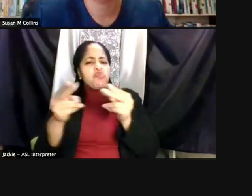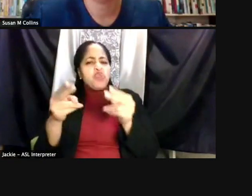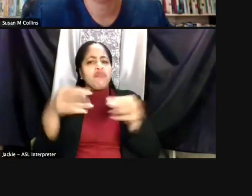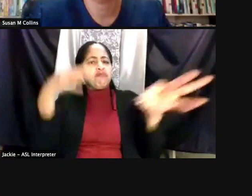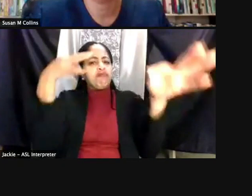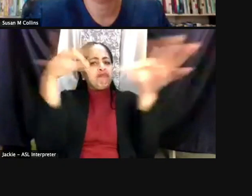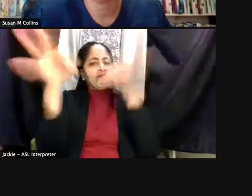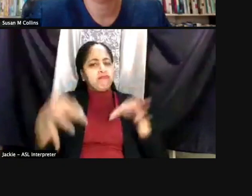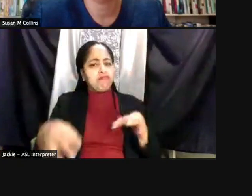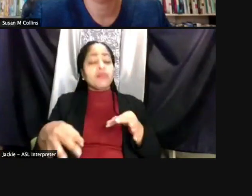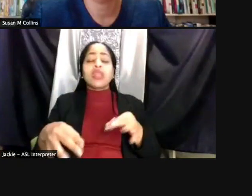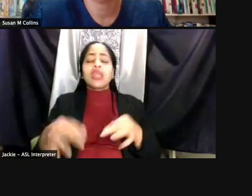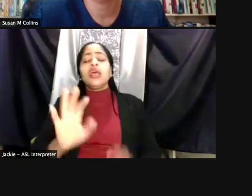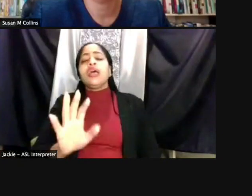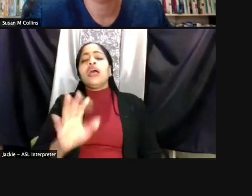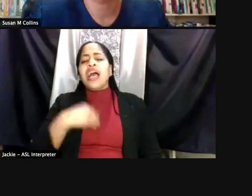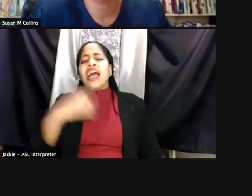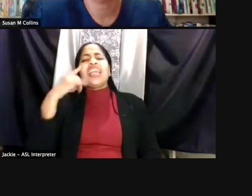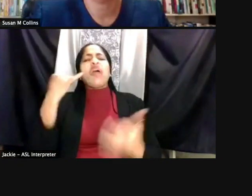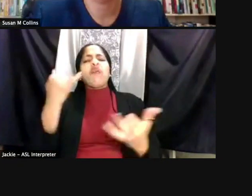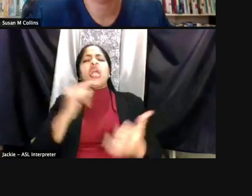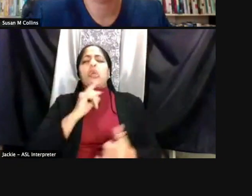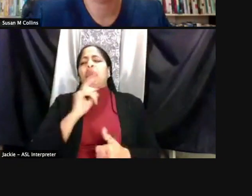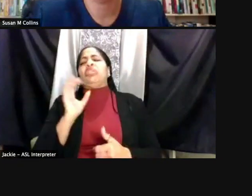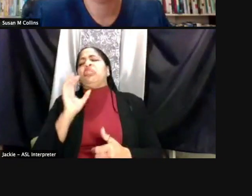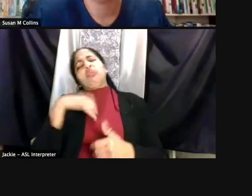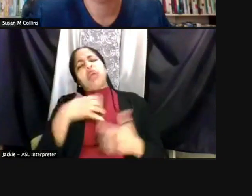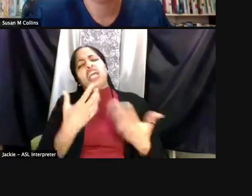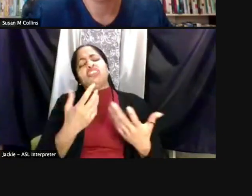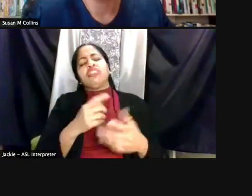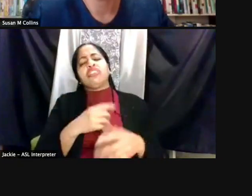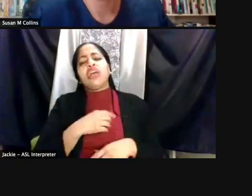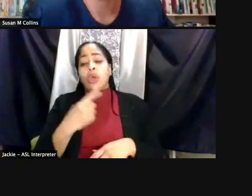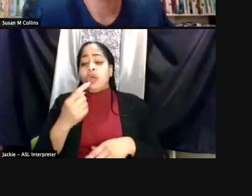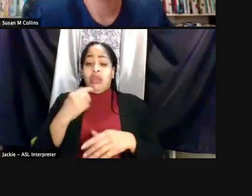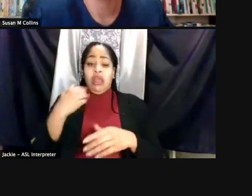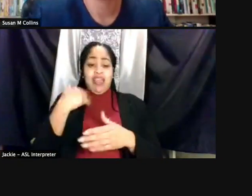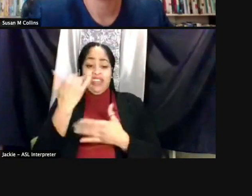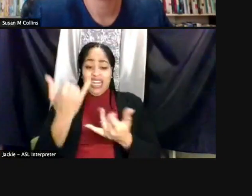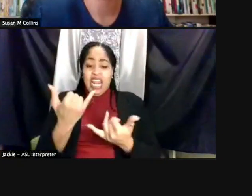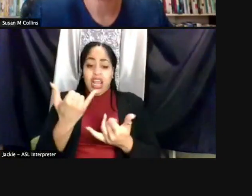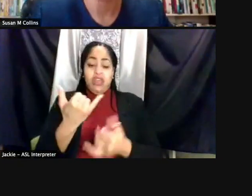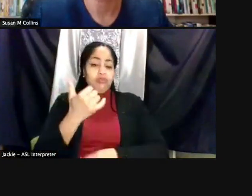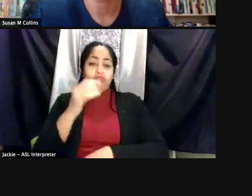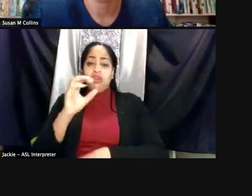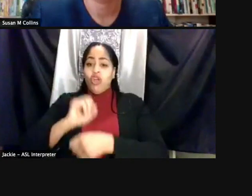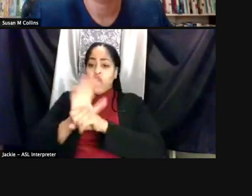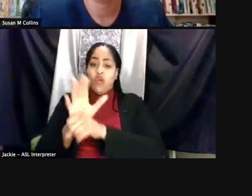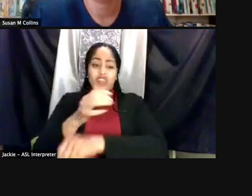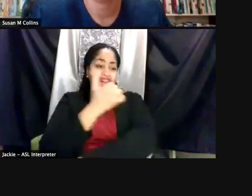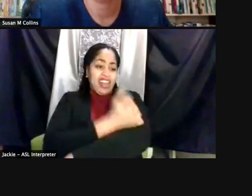I think right now it's a really strange juxtaposition. On one hand we have COVID vaccines, they've become a reality. And on the other hand